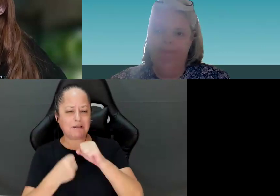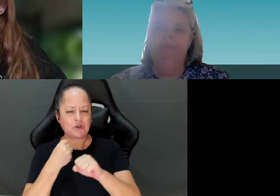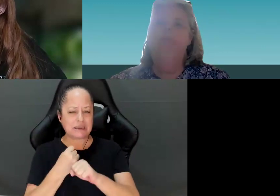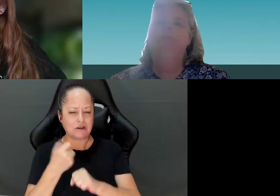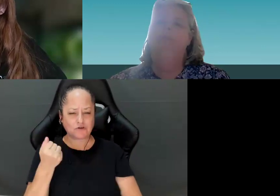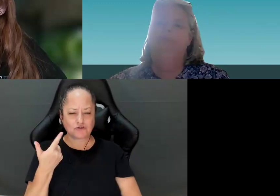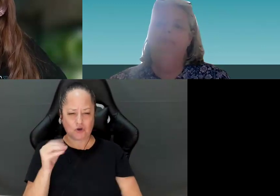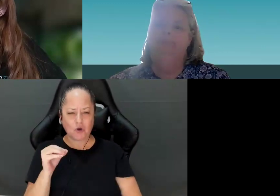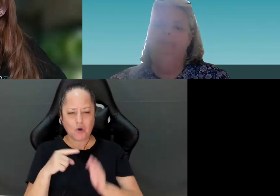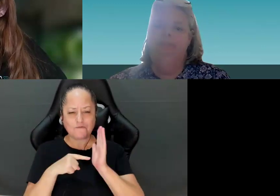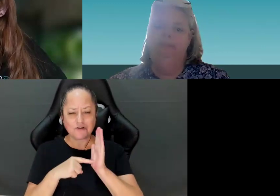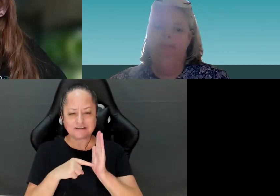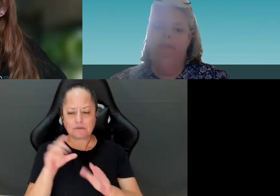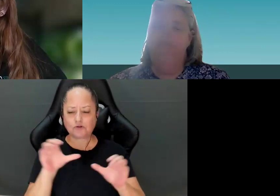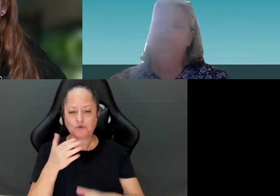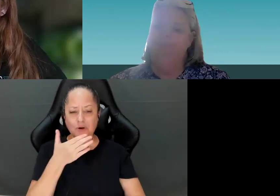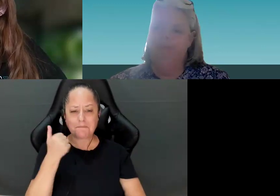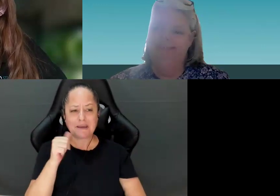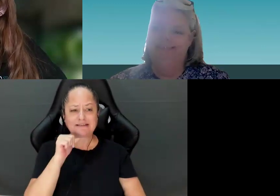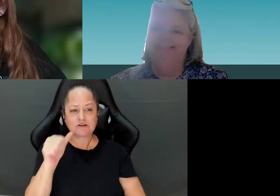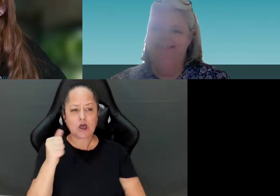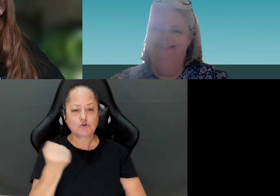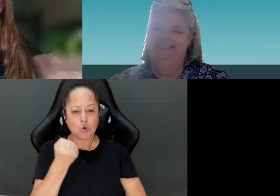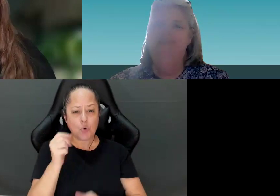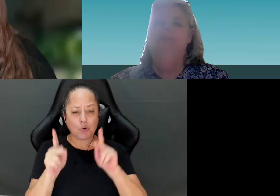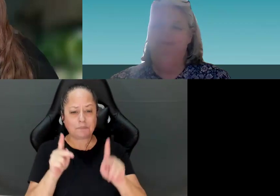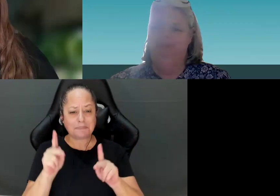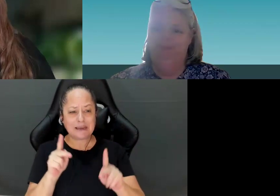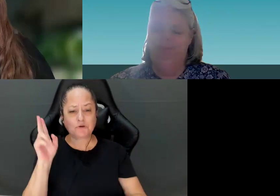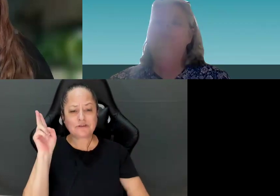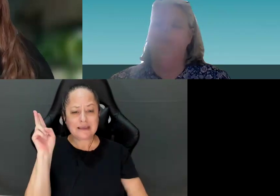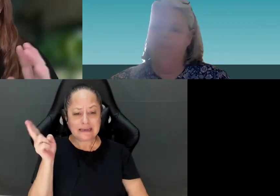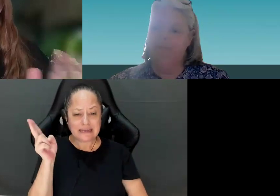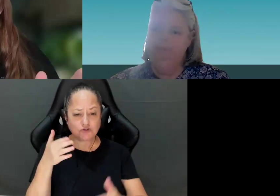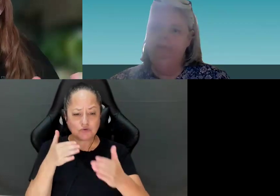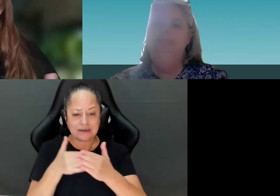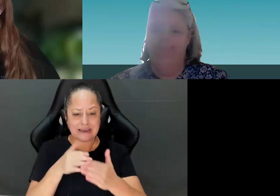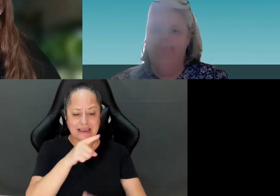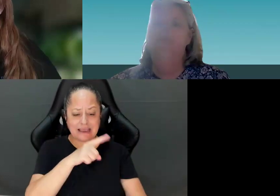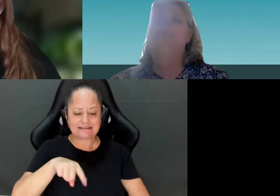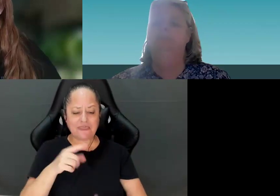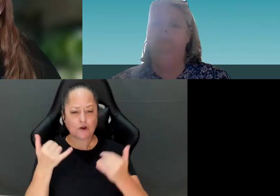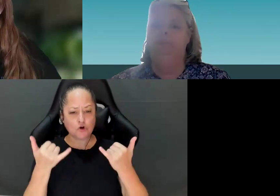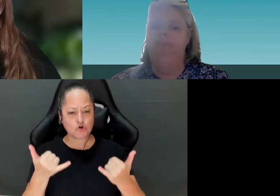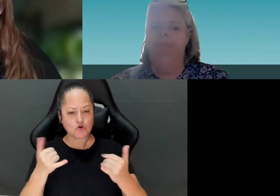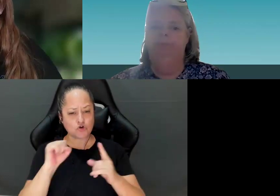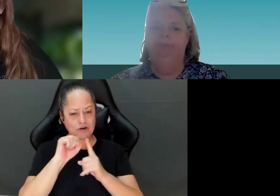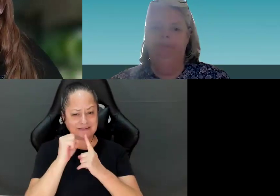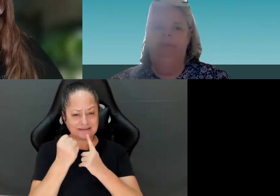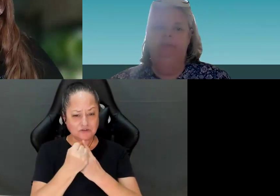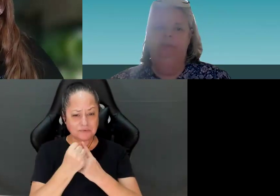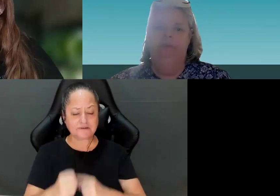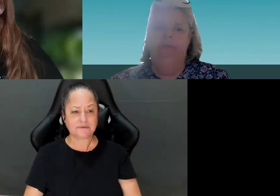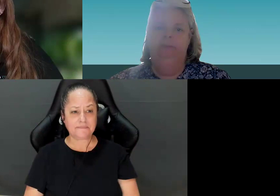So we do our best not to hold people's histories against their current situation.